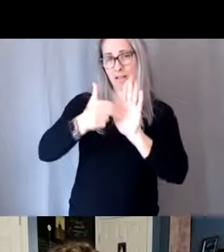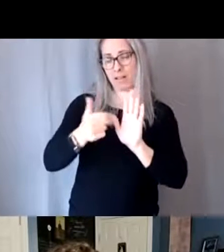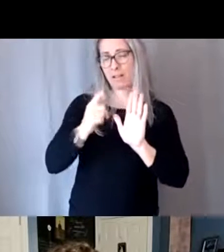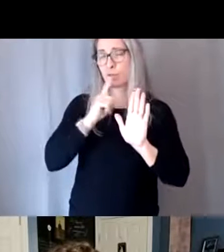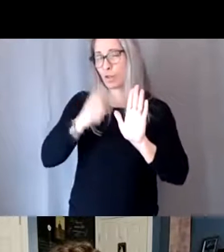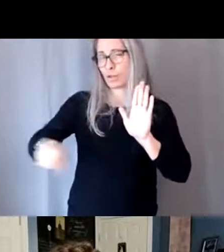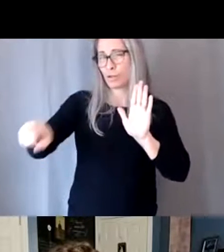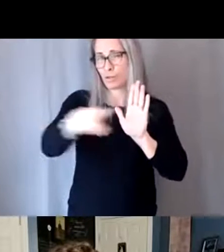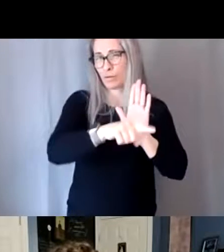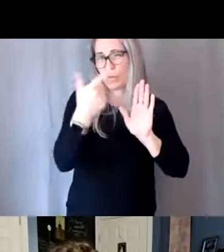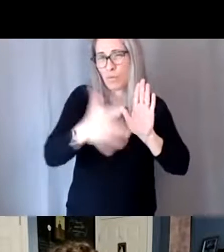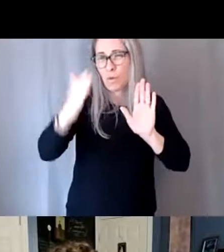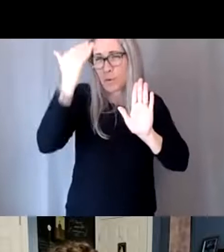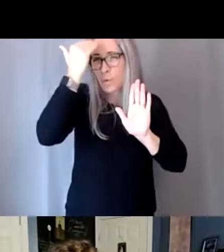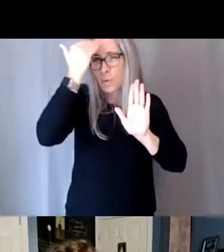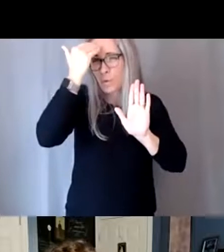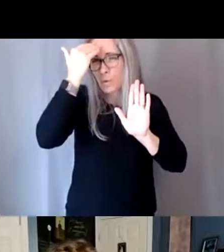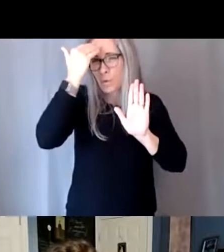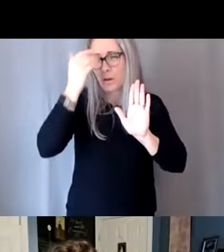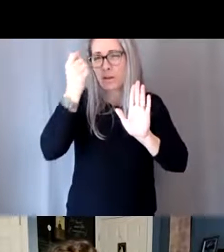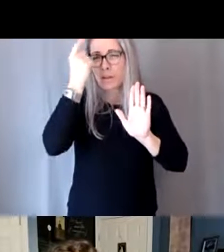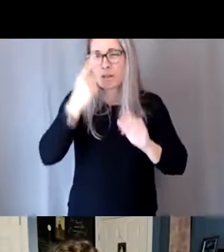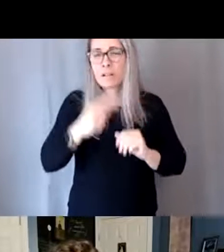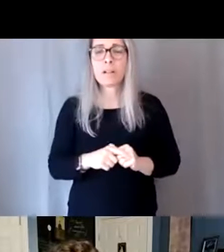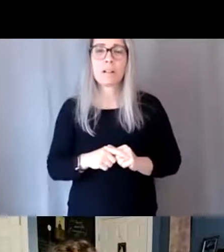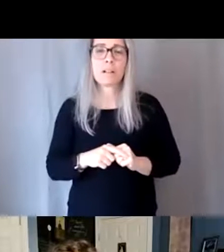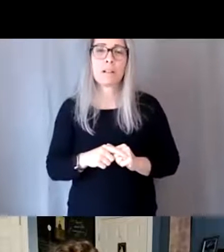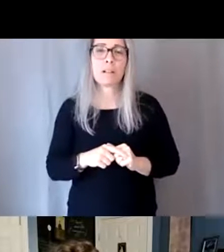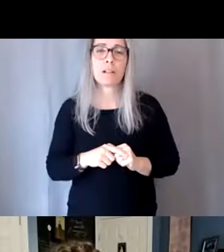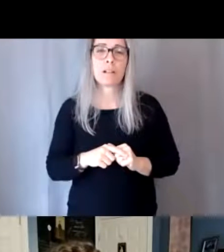maybe a less familiar consideration is how we might think about medicalization